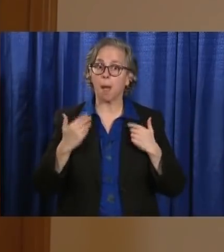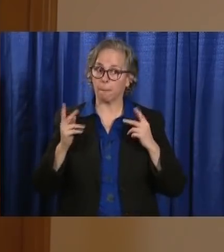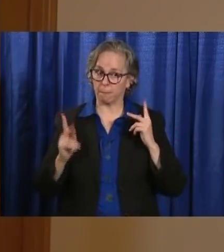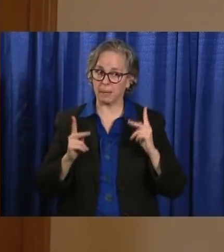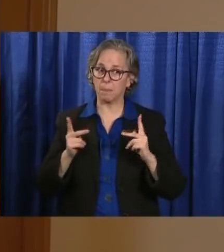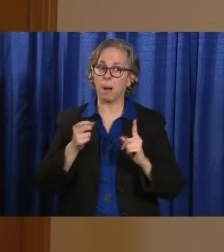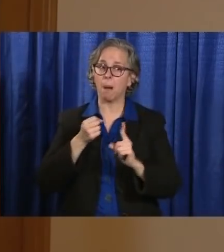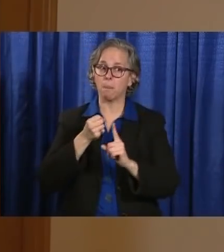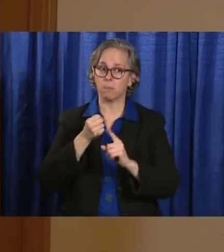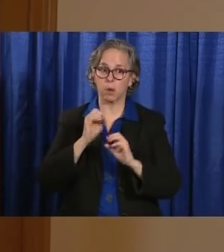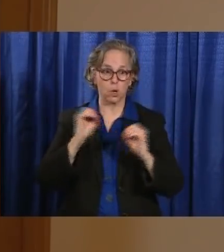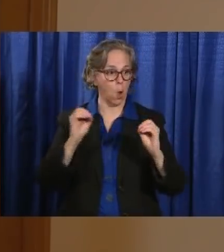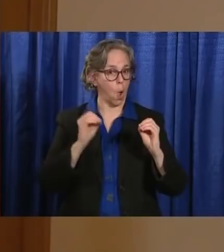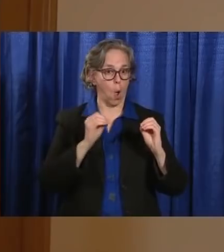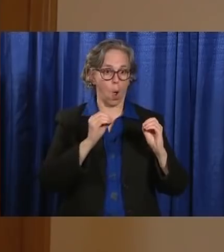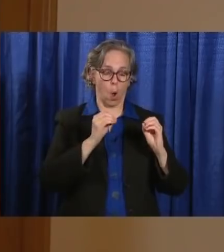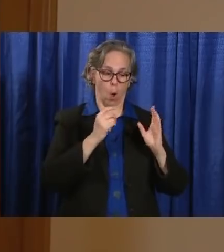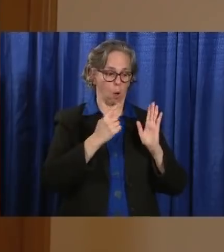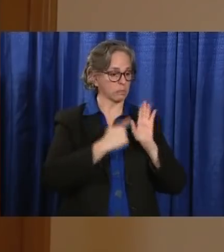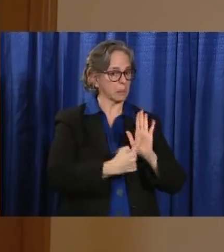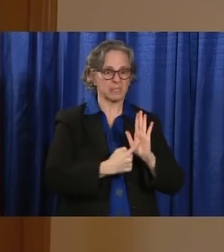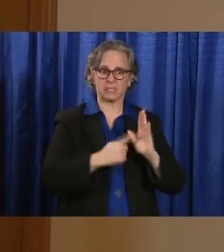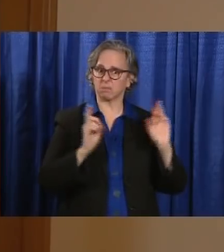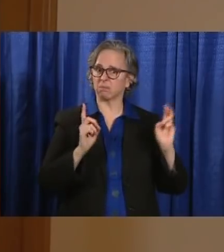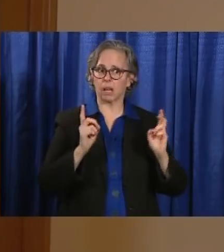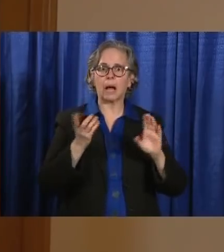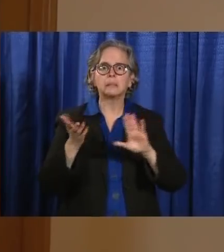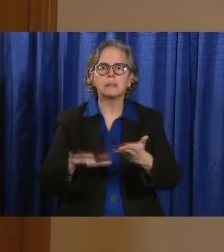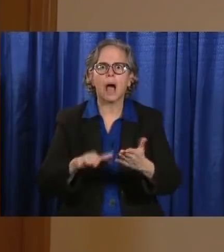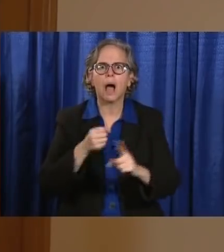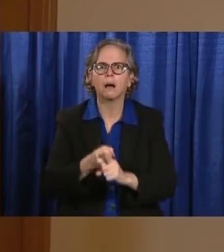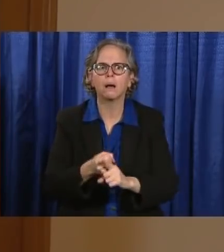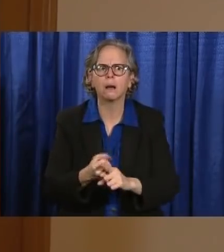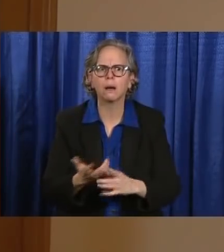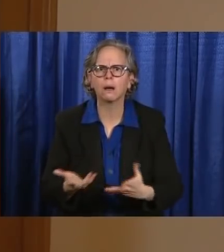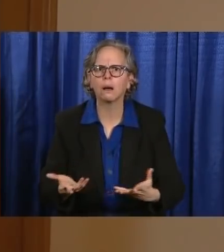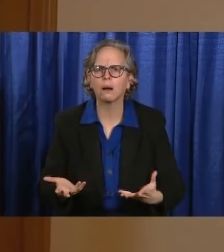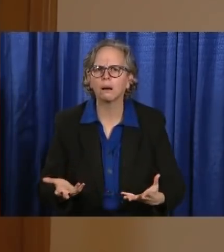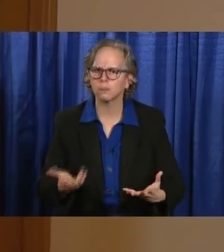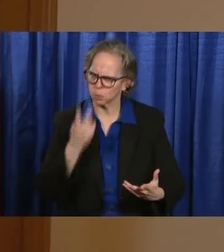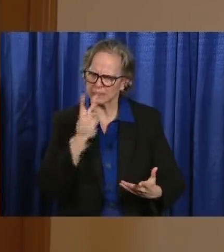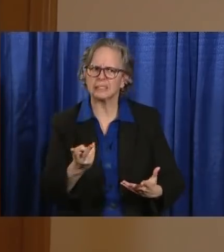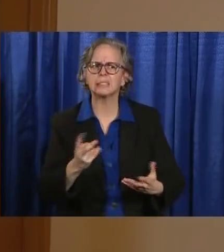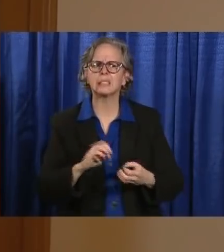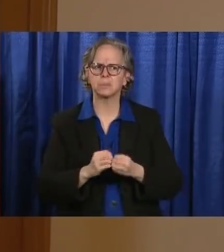ARE MORE AT RISK AND DELETE. AND ELDERLY.